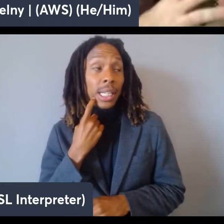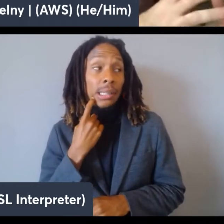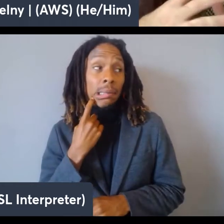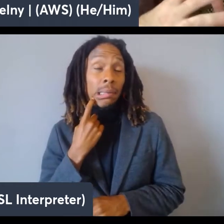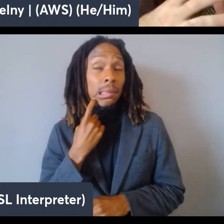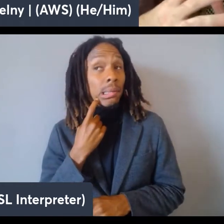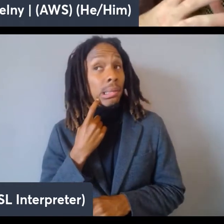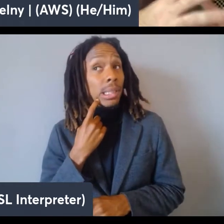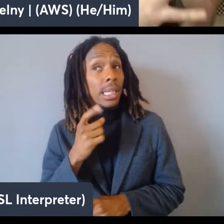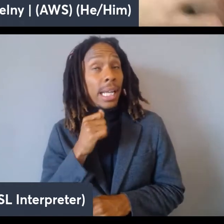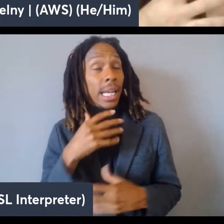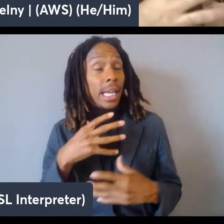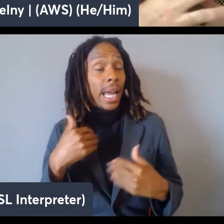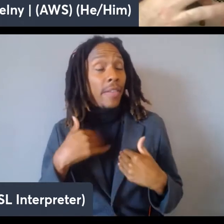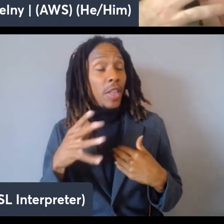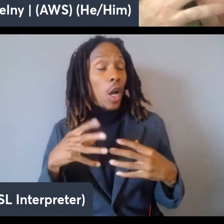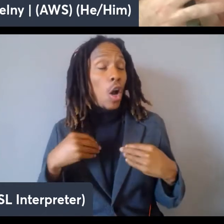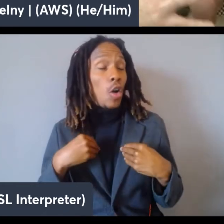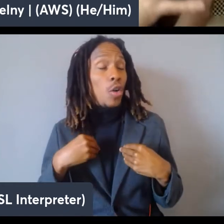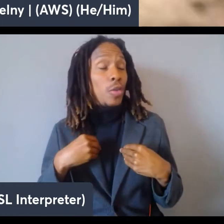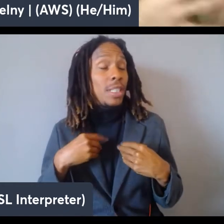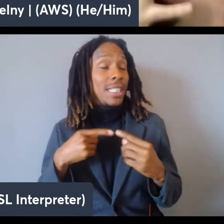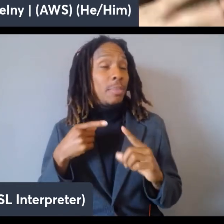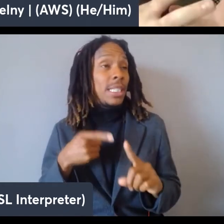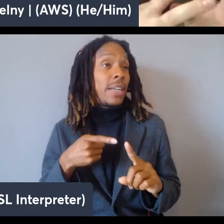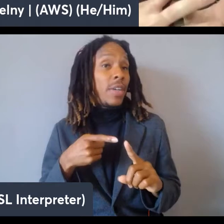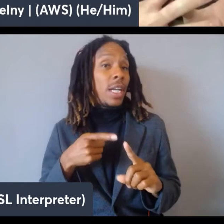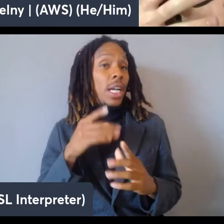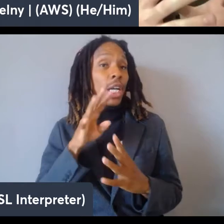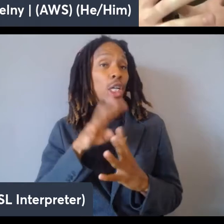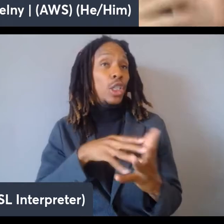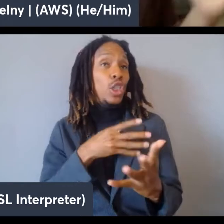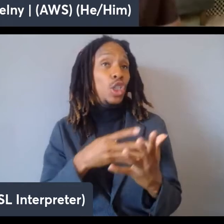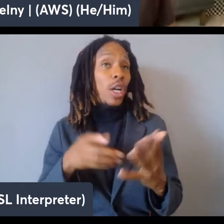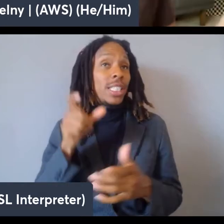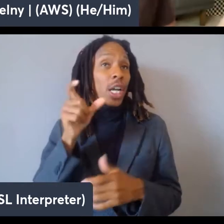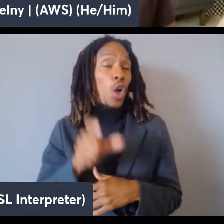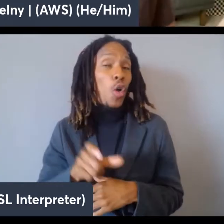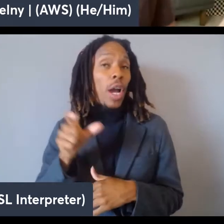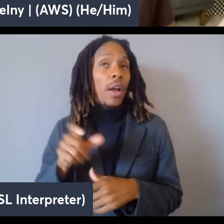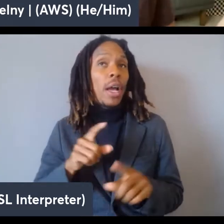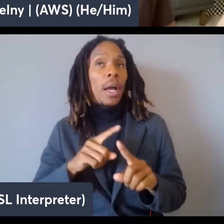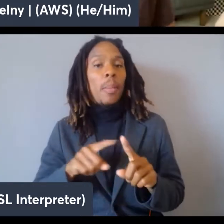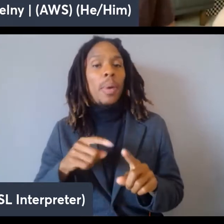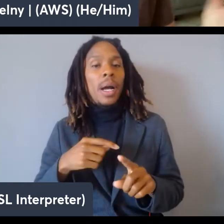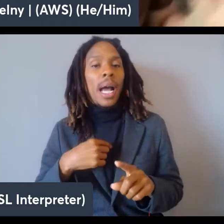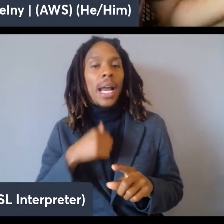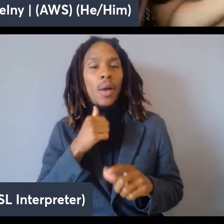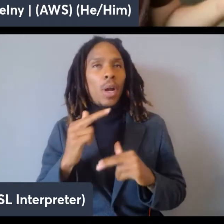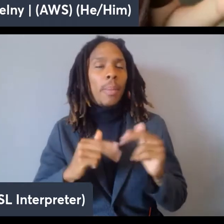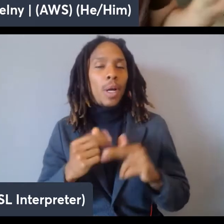their own specific charts and graphs, but I didn't want to build two dashboards. So now I don't have to.